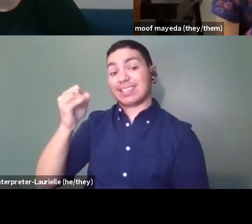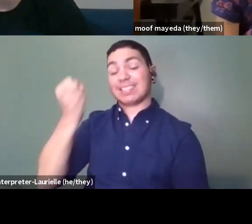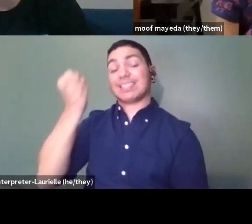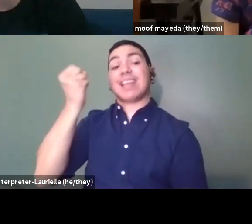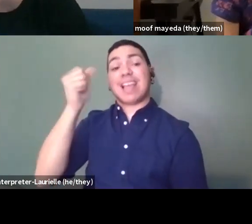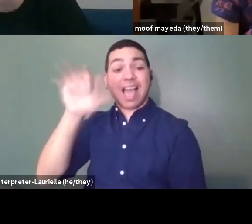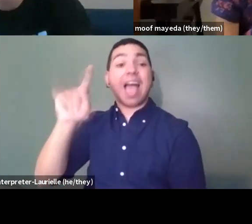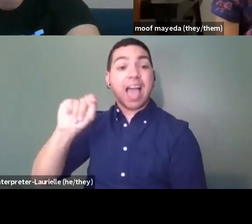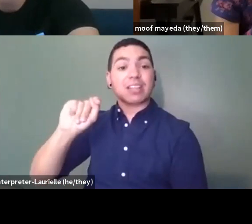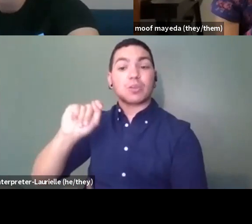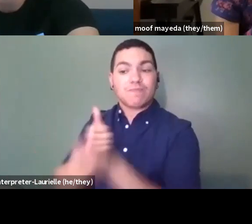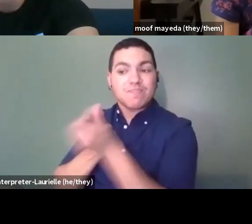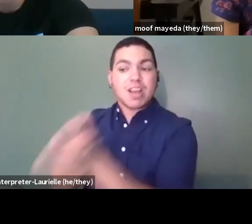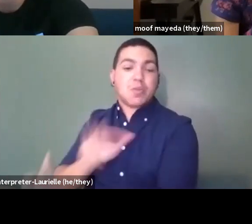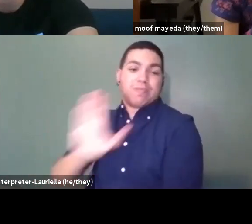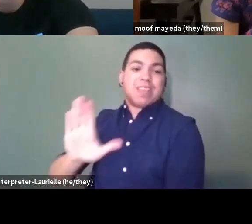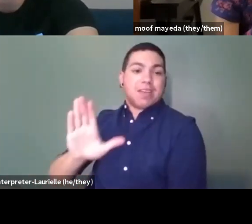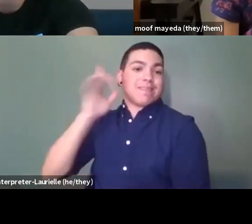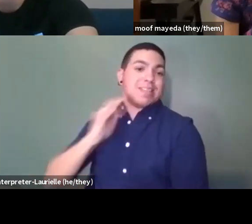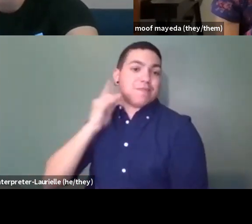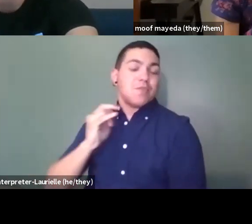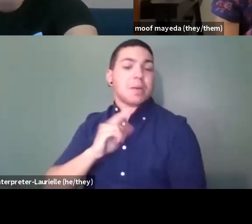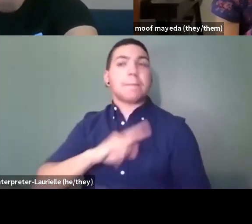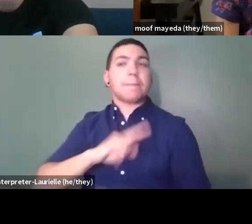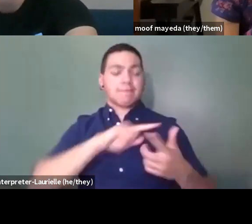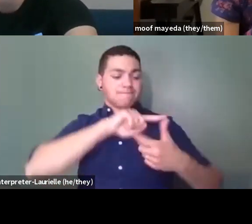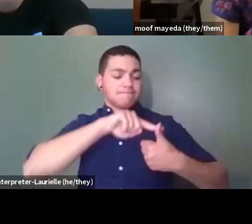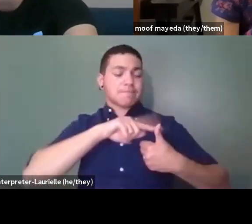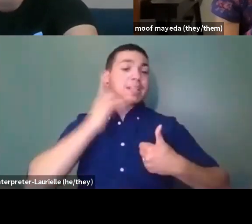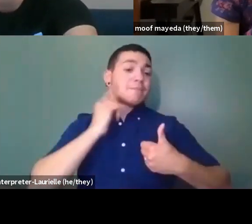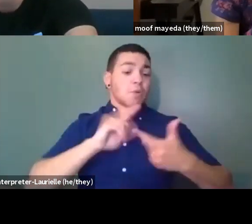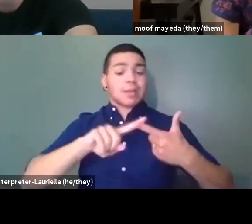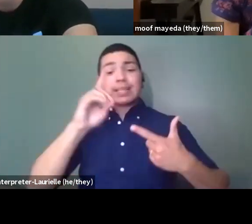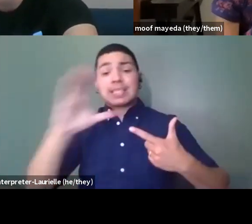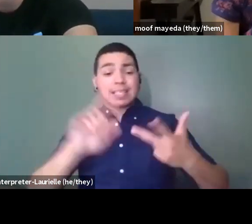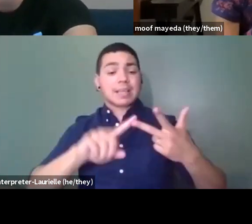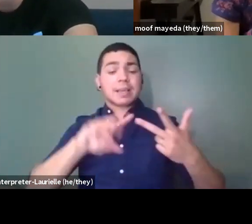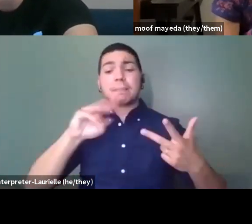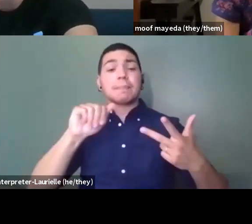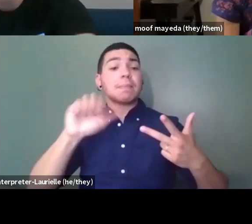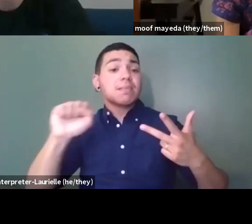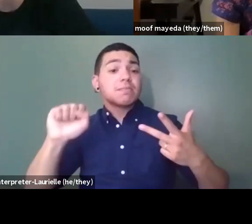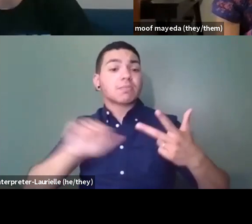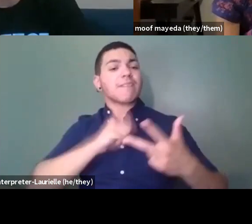navigating the school environment? Definitely for me just having somebody that is willing